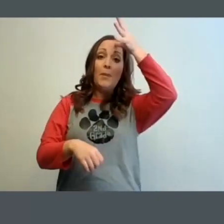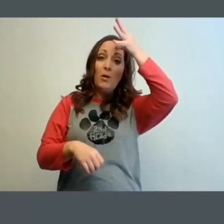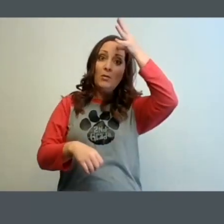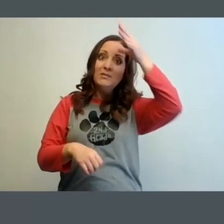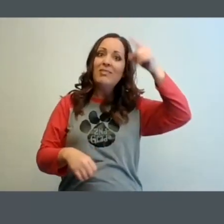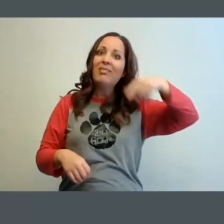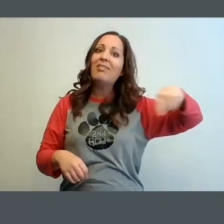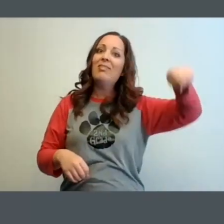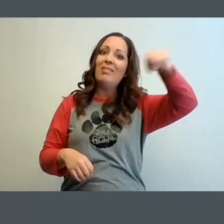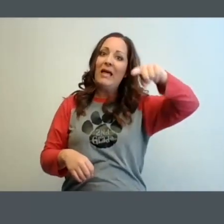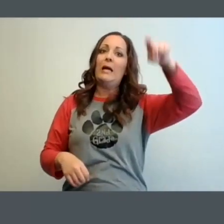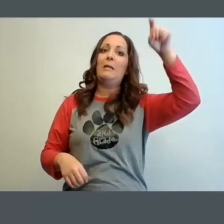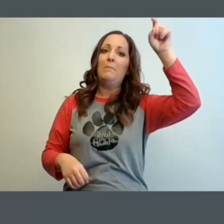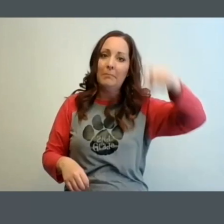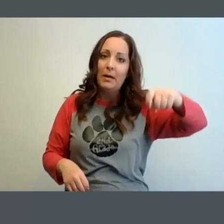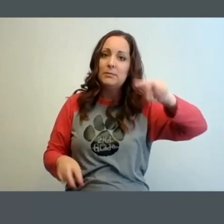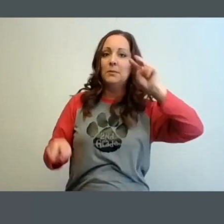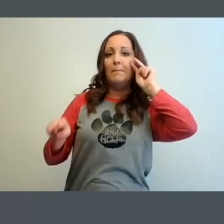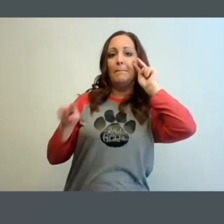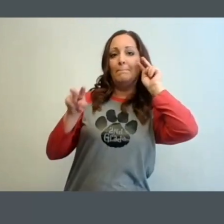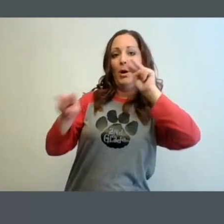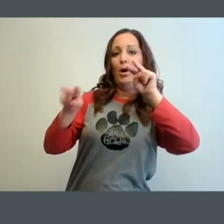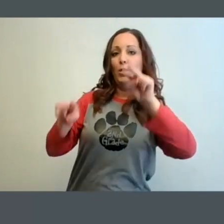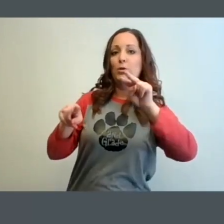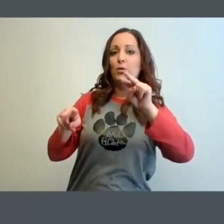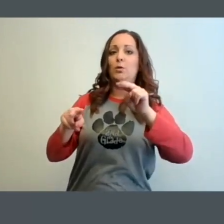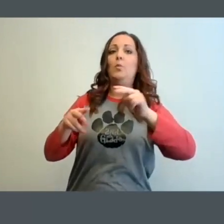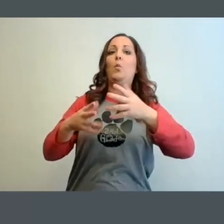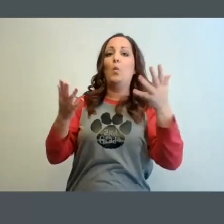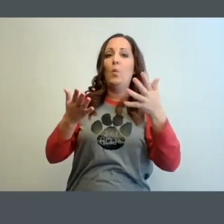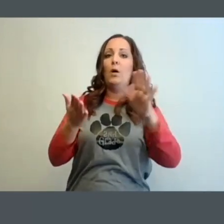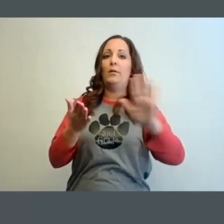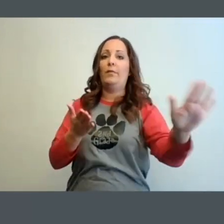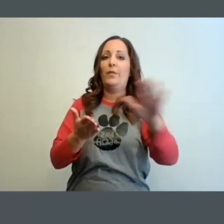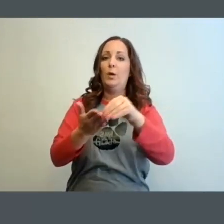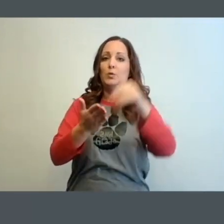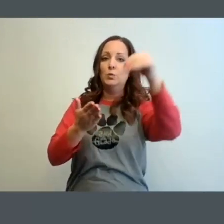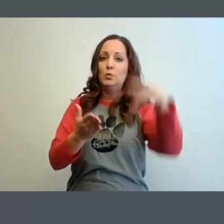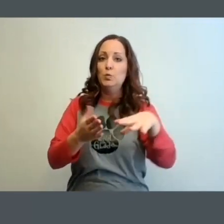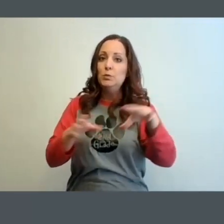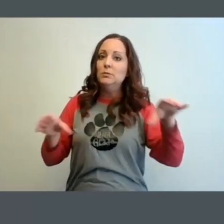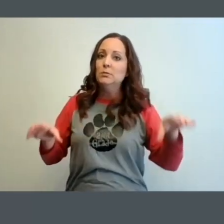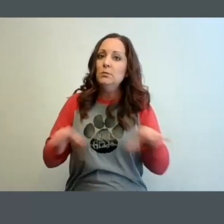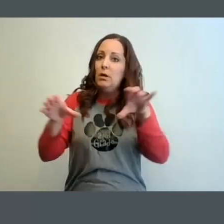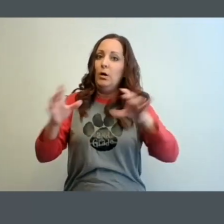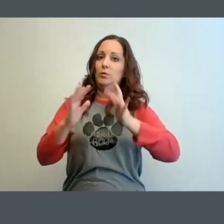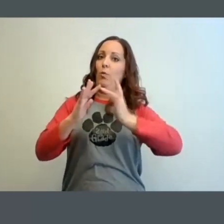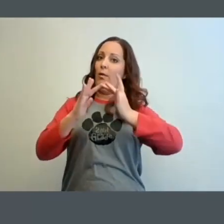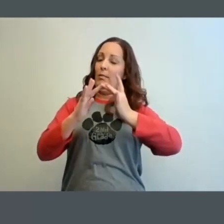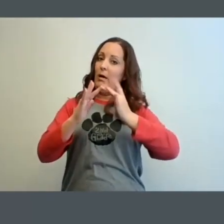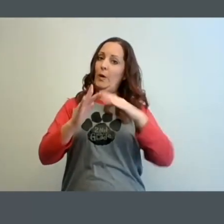We can't eavesdrop, and we can't engage ourselves if necessary in these types of conversations.